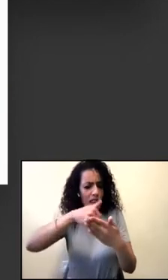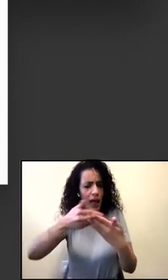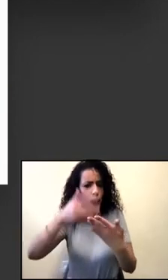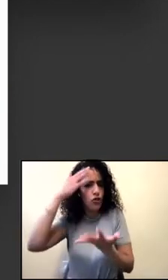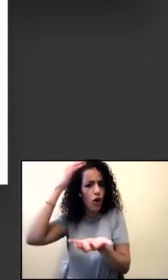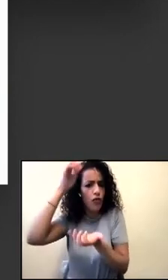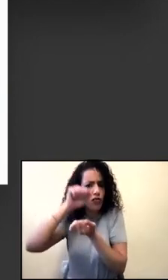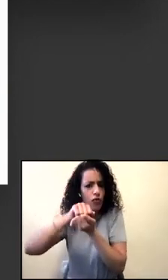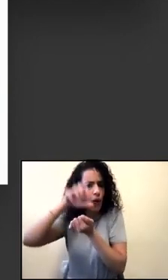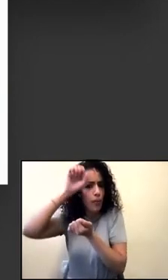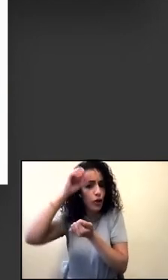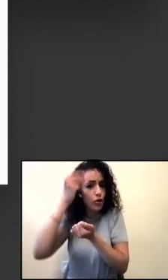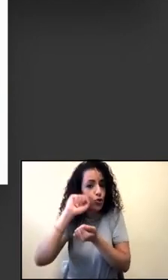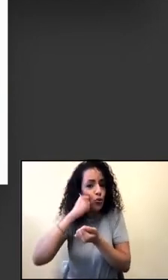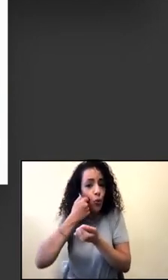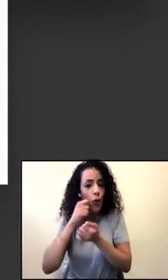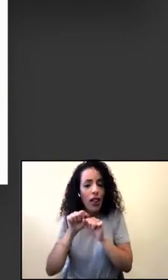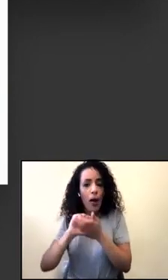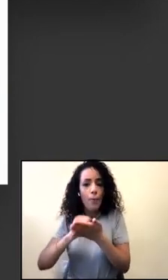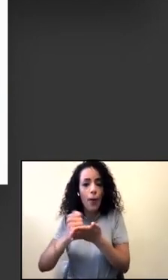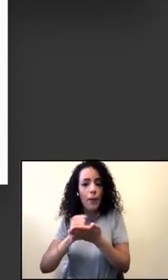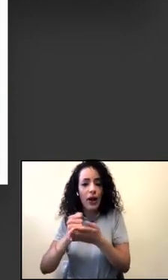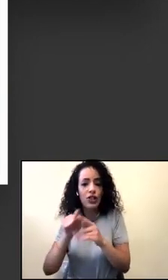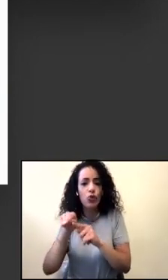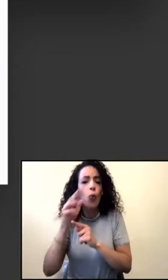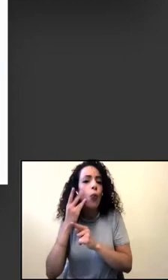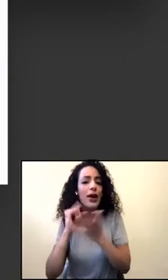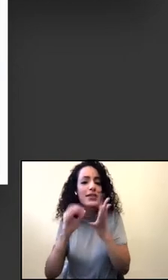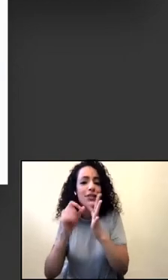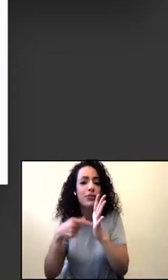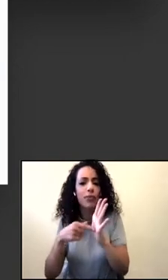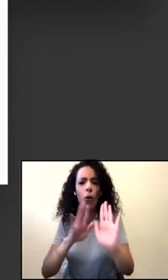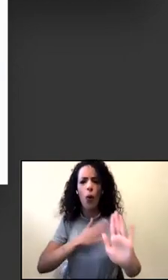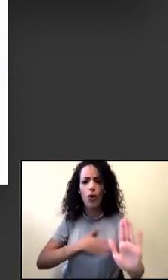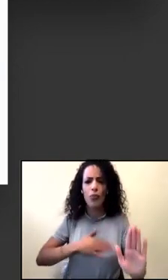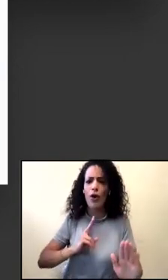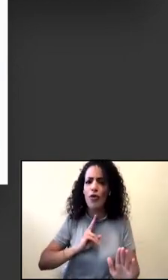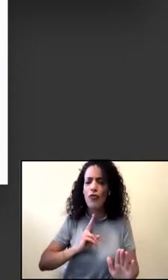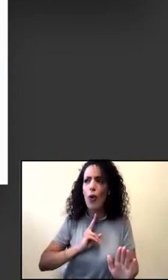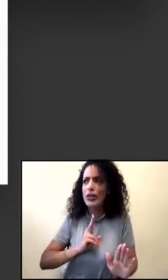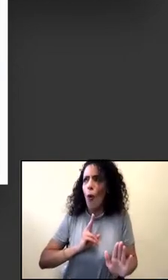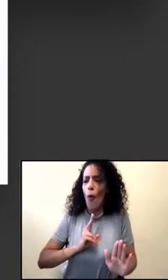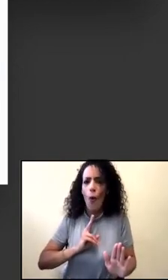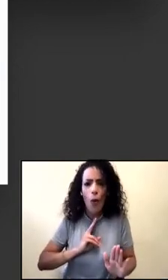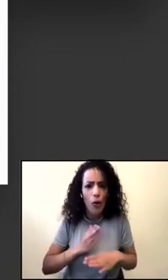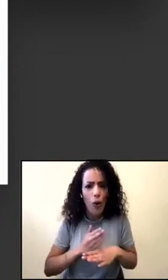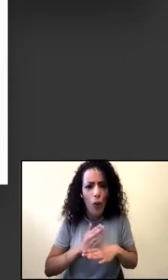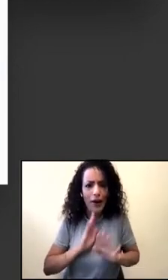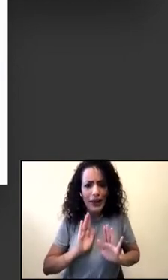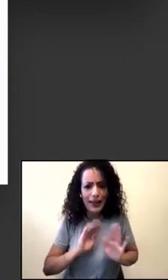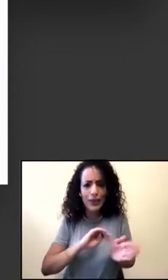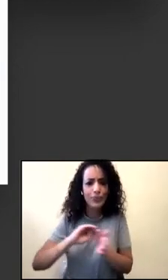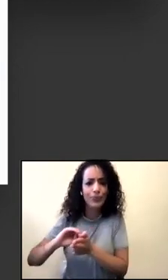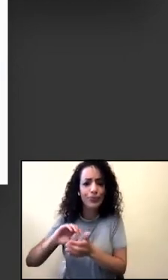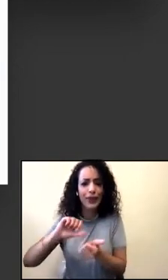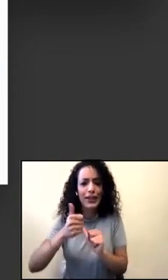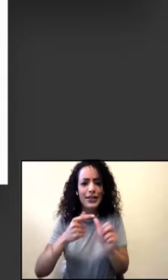so welcome Aanchal. And my voice is going already. Next up, we have Asmaa Jama, hi Asmaa.